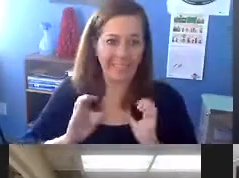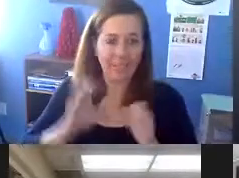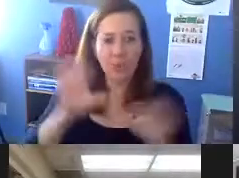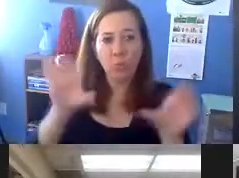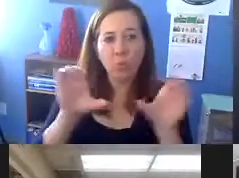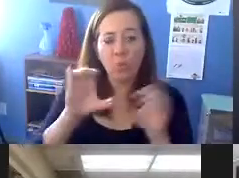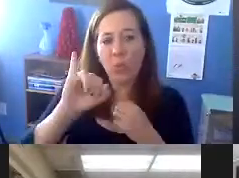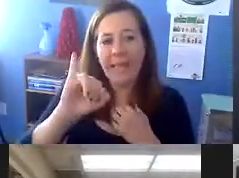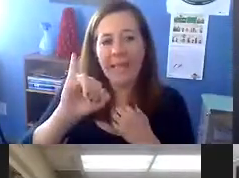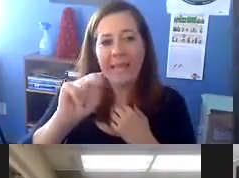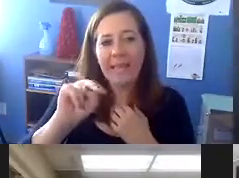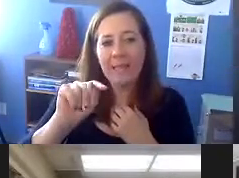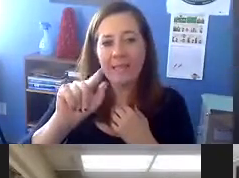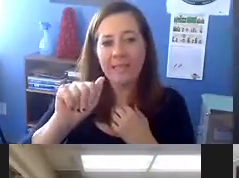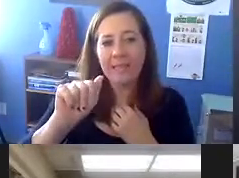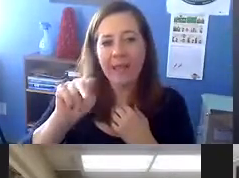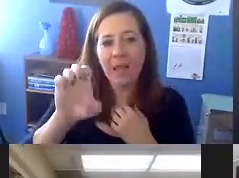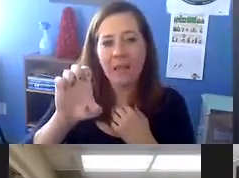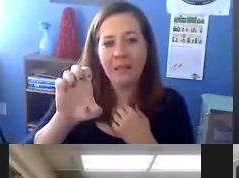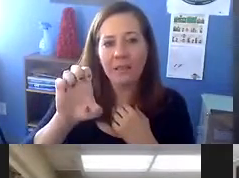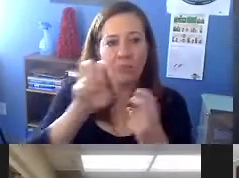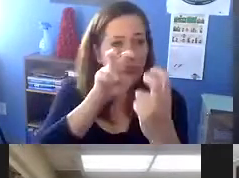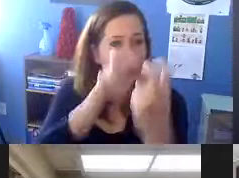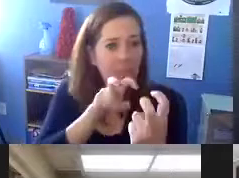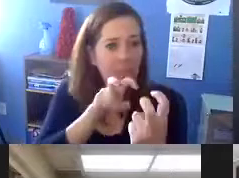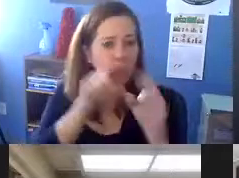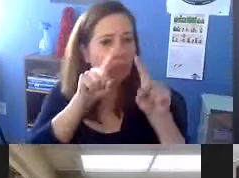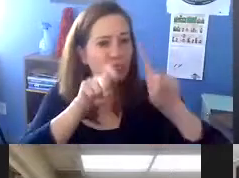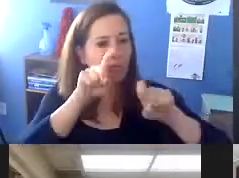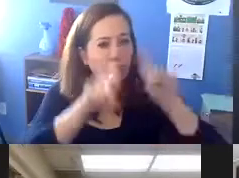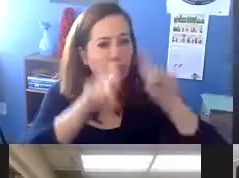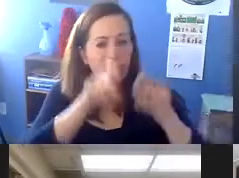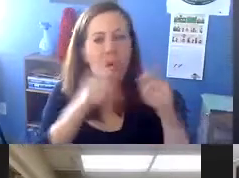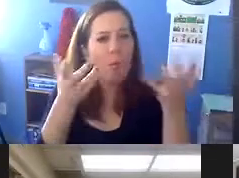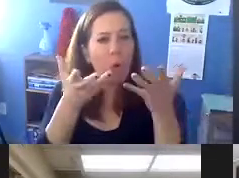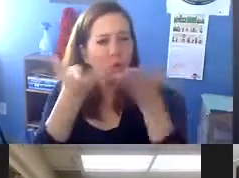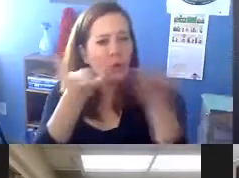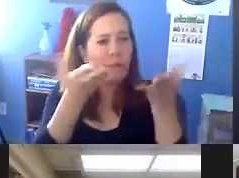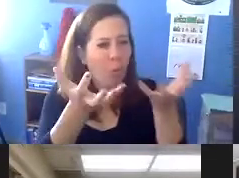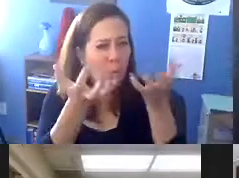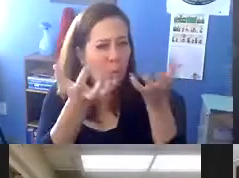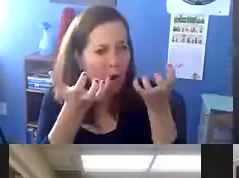do intake process--sit down and ask interview questions like what services they want,